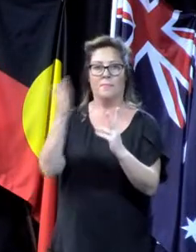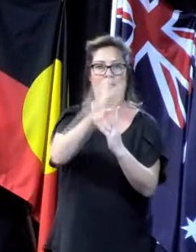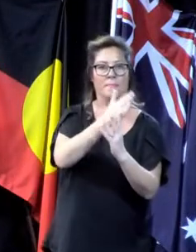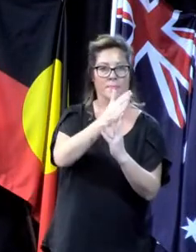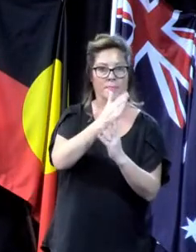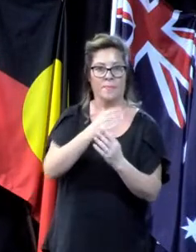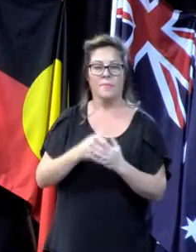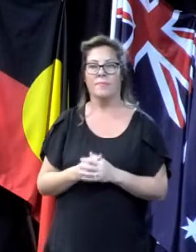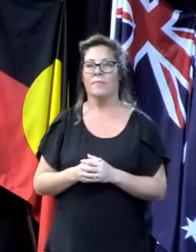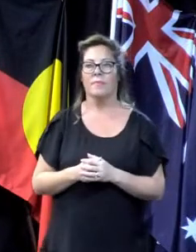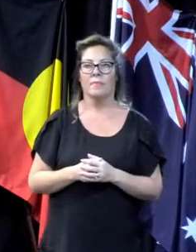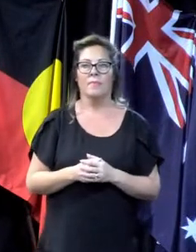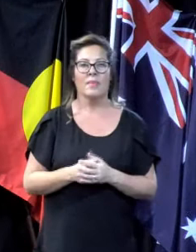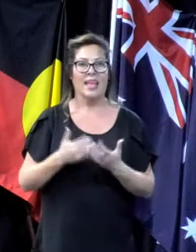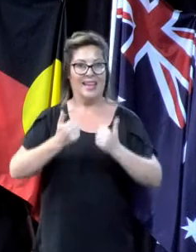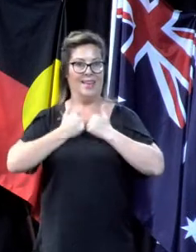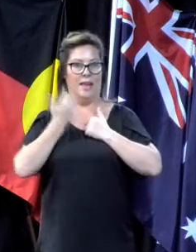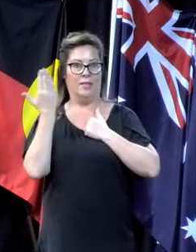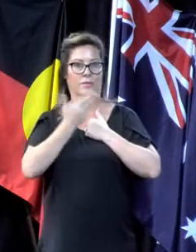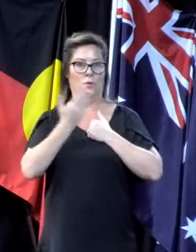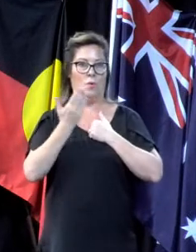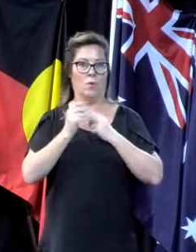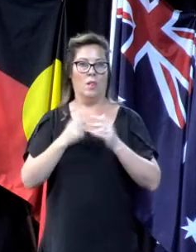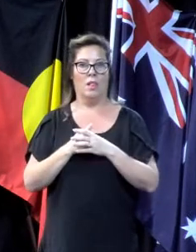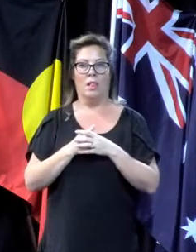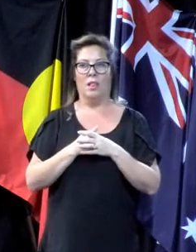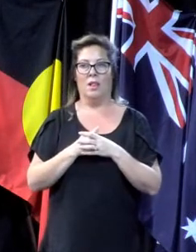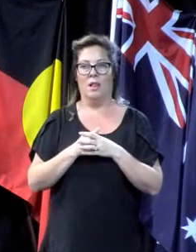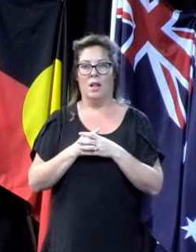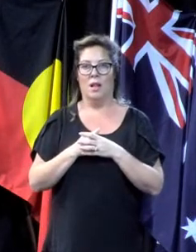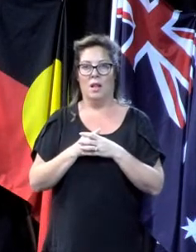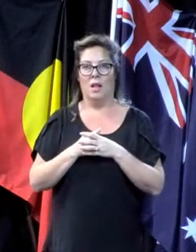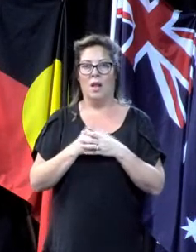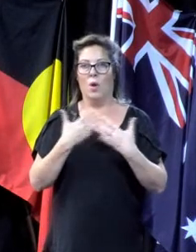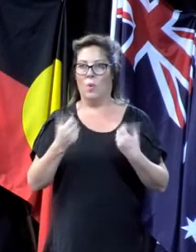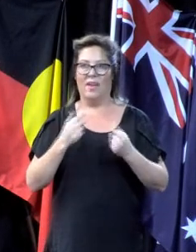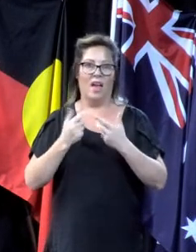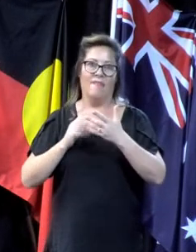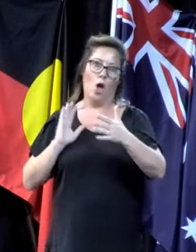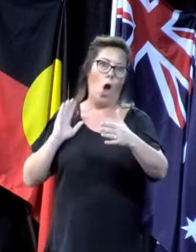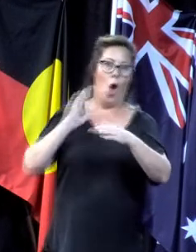because it’s very difficult to find relief staff. So at the beginning of the year, we over staff.